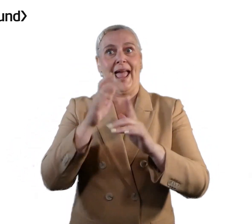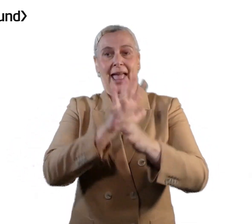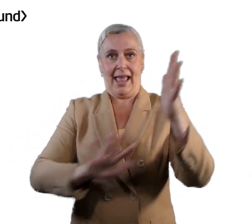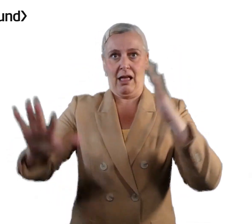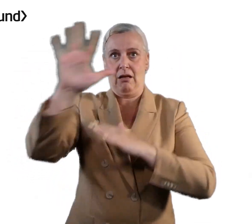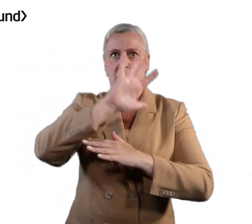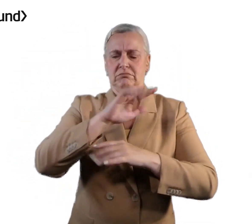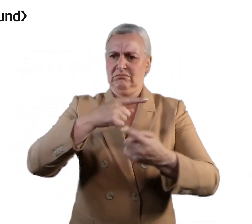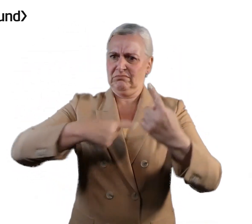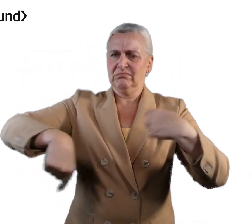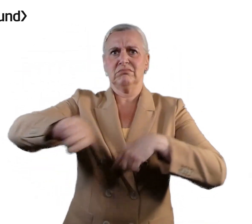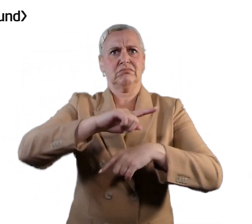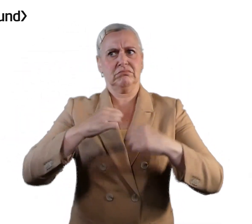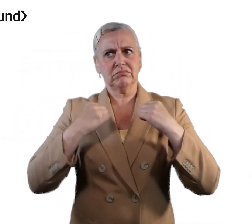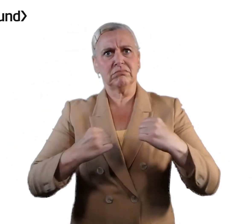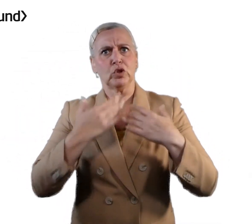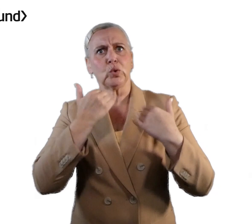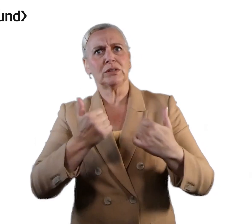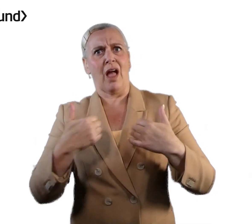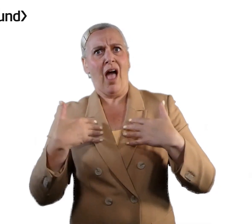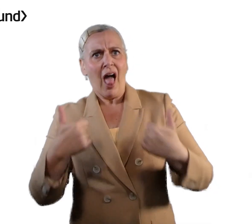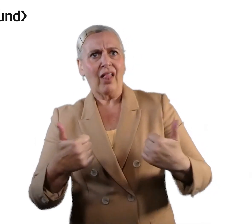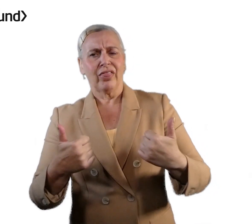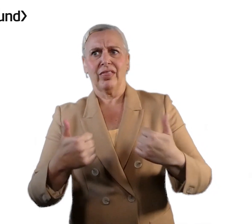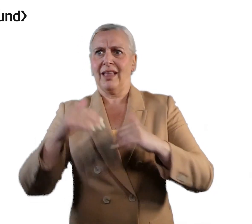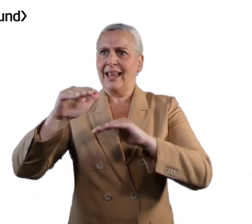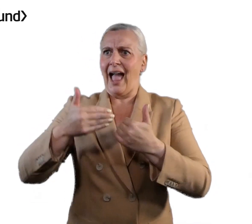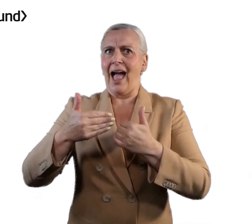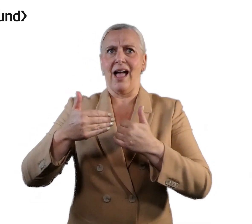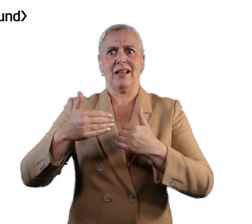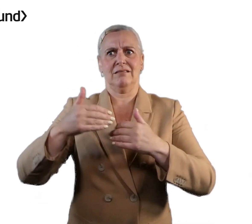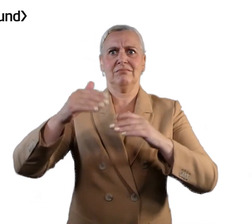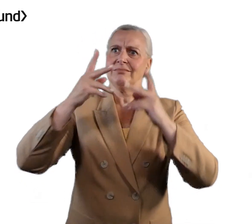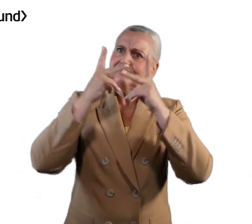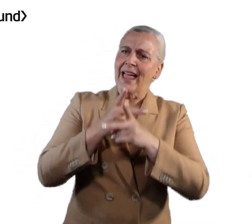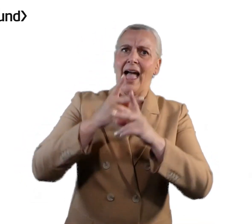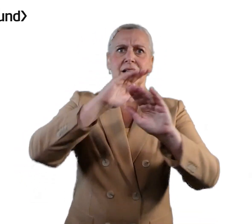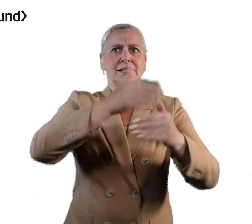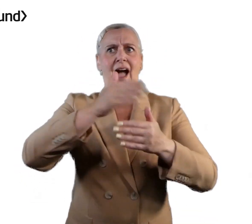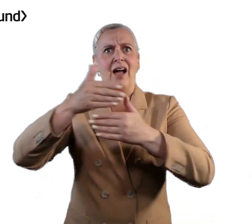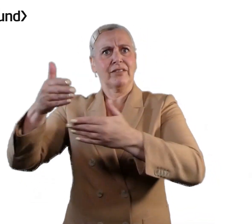and we are major users of health and care services.